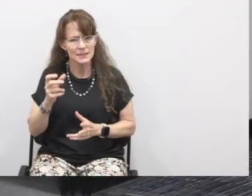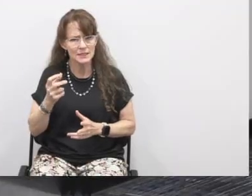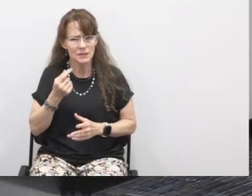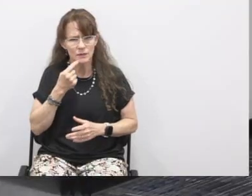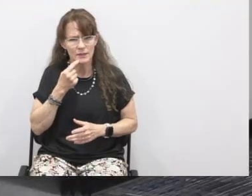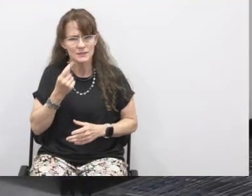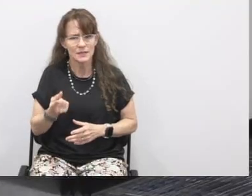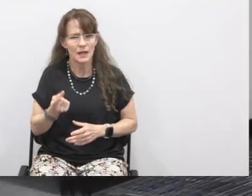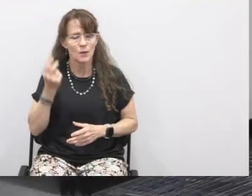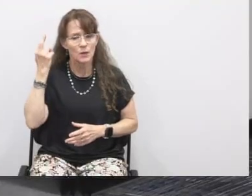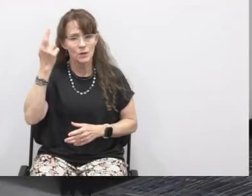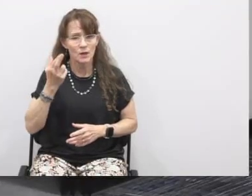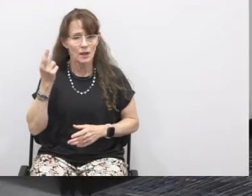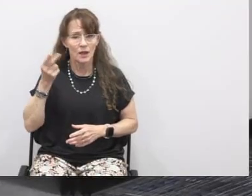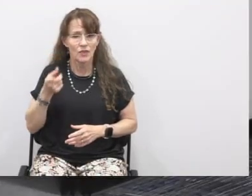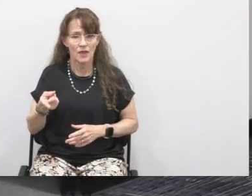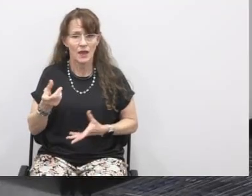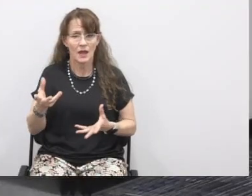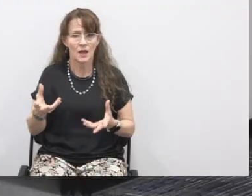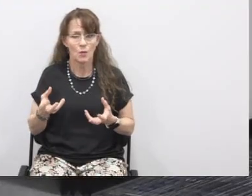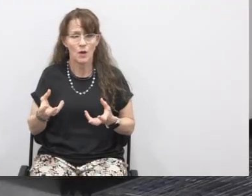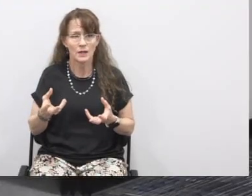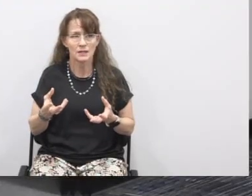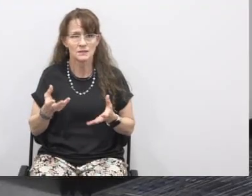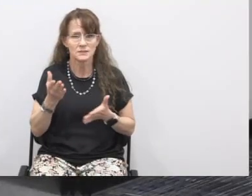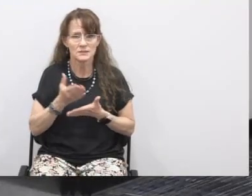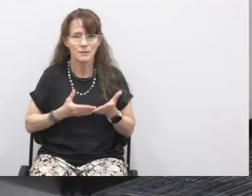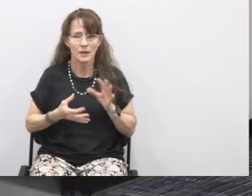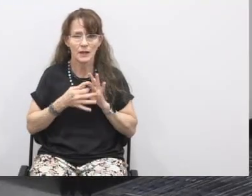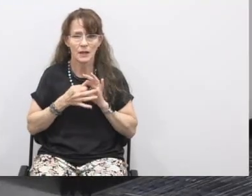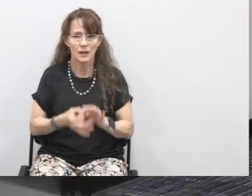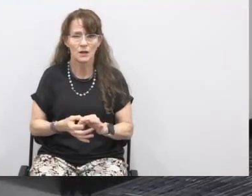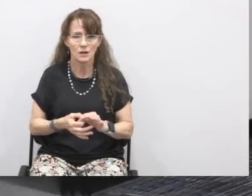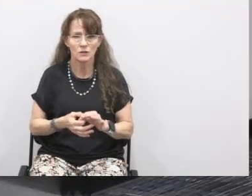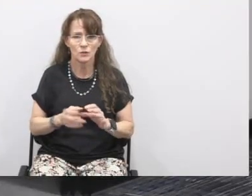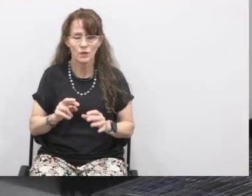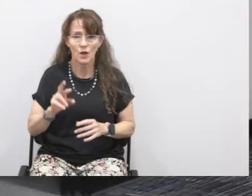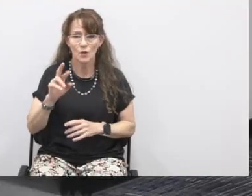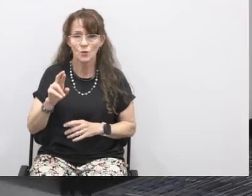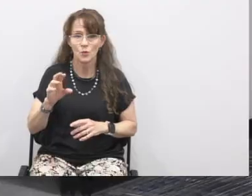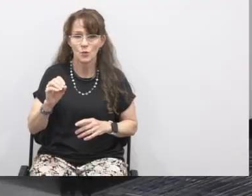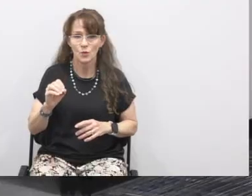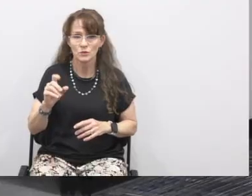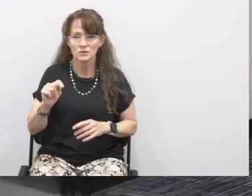we realized that they wanted something that connected them to the roots, connected them to their culture.